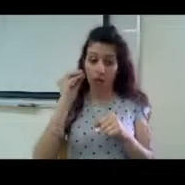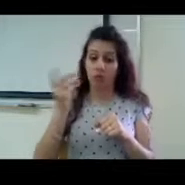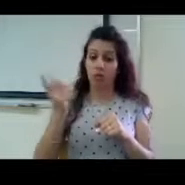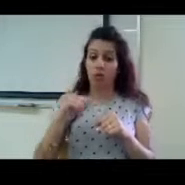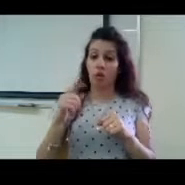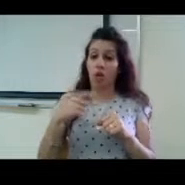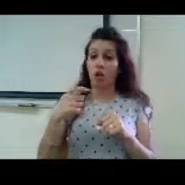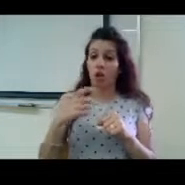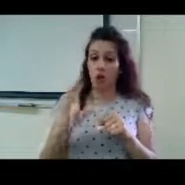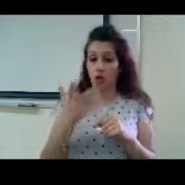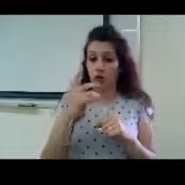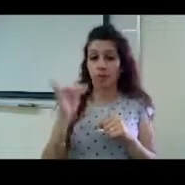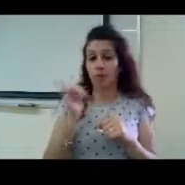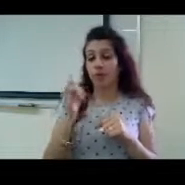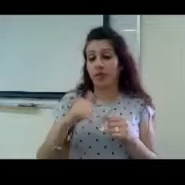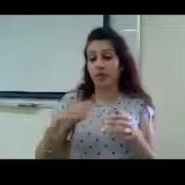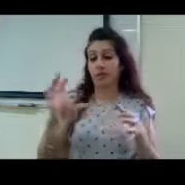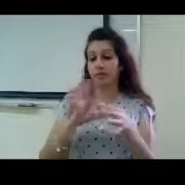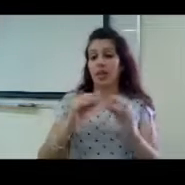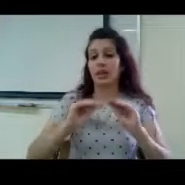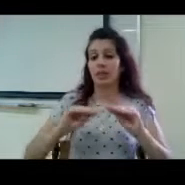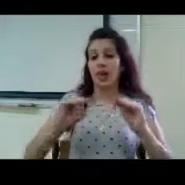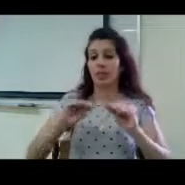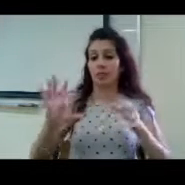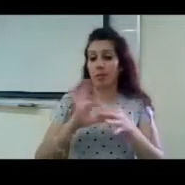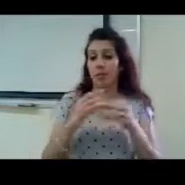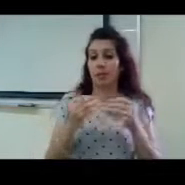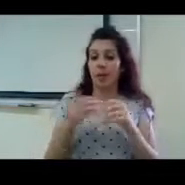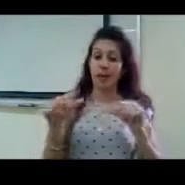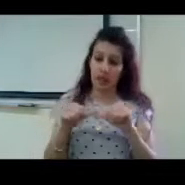ten connected learning hubs in Jordan are hosted in Princess Ozma centers